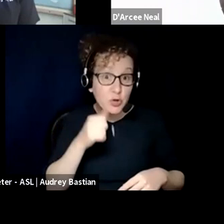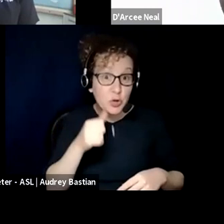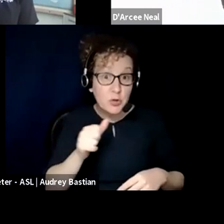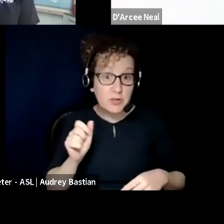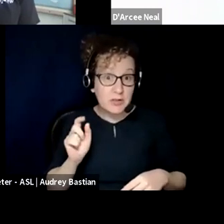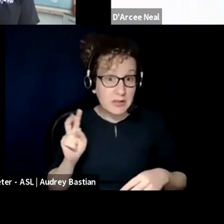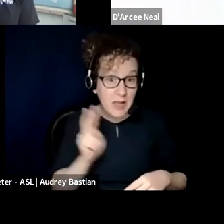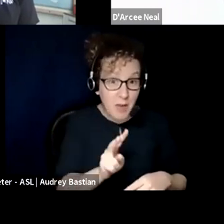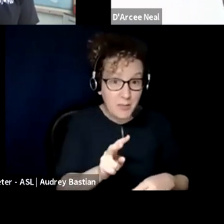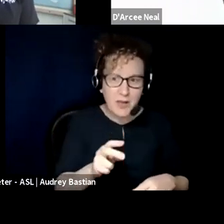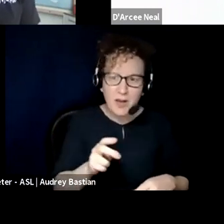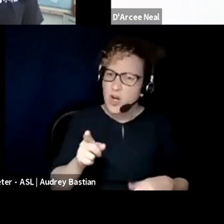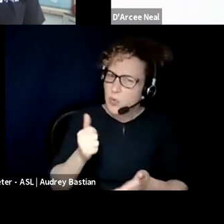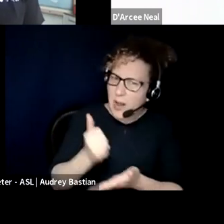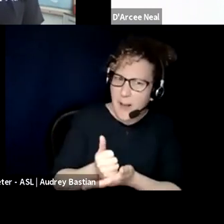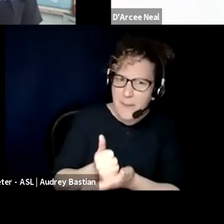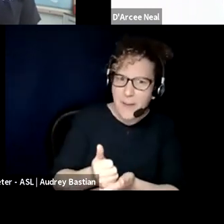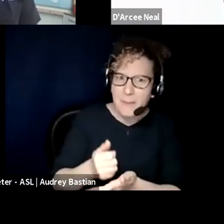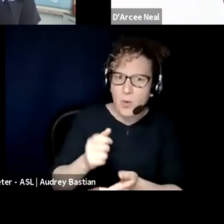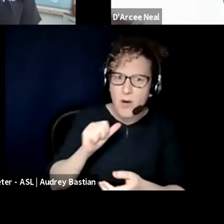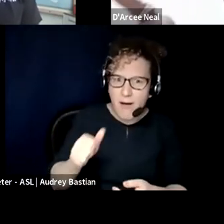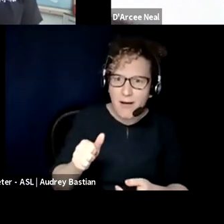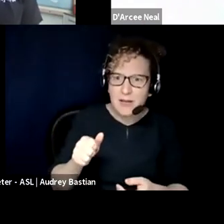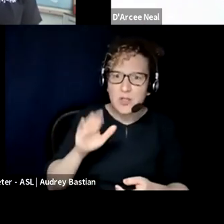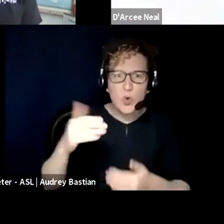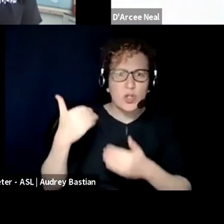you going to help them or not because literally it is your job to help him up the escalator